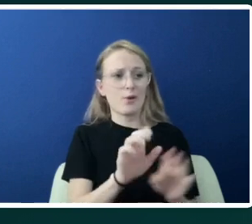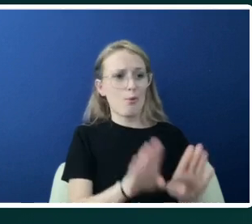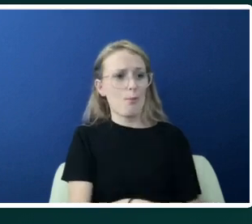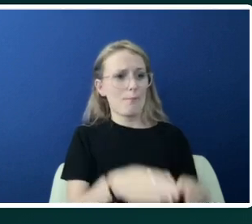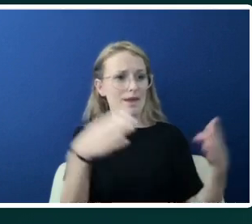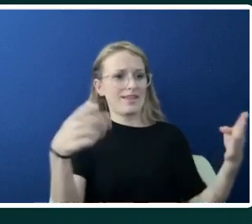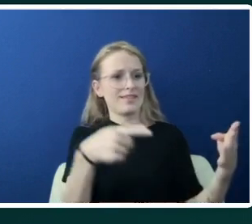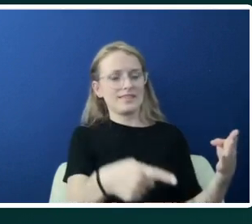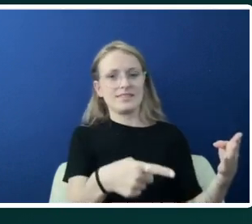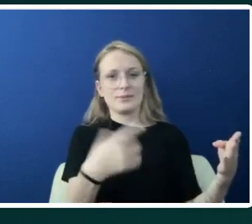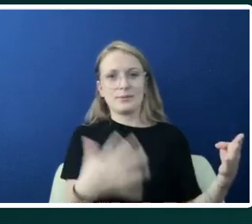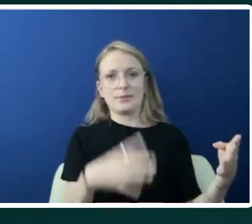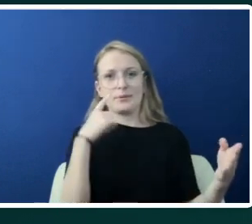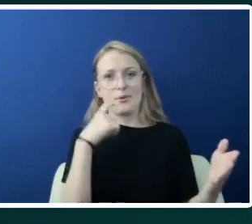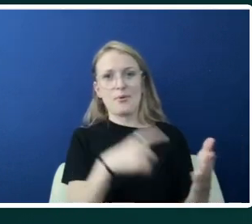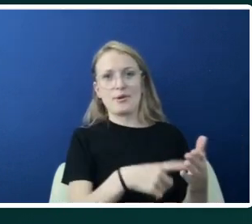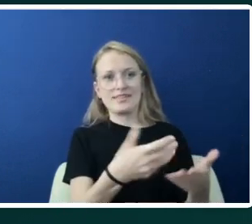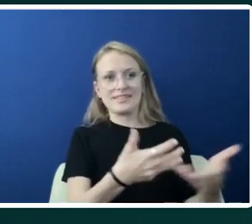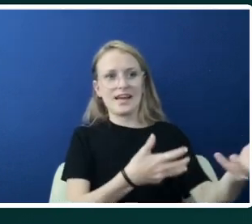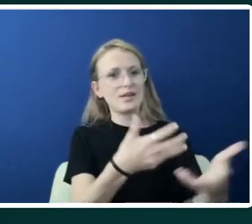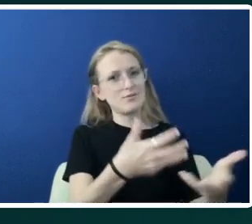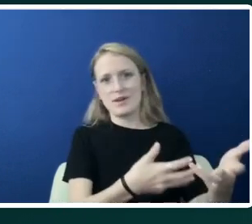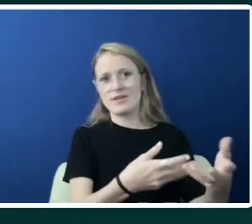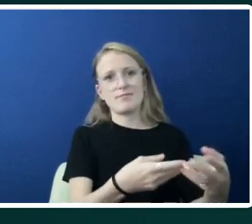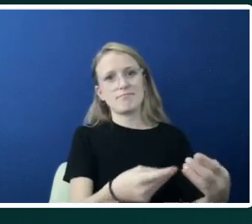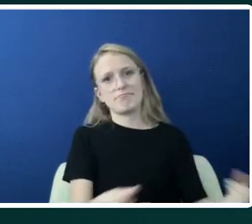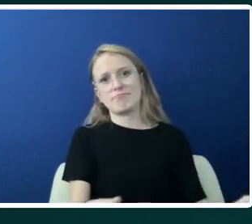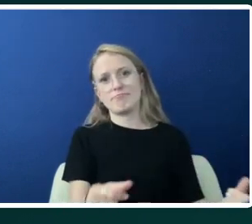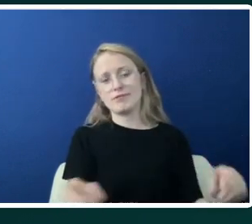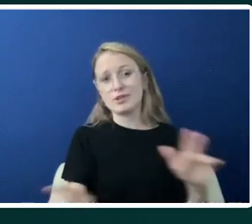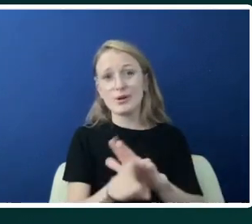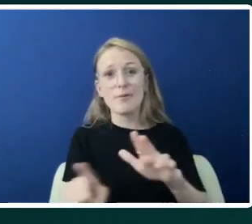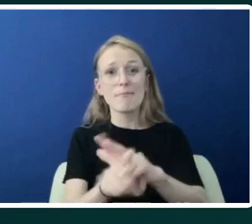in terms of attendance in terms of young people's mental health and mental wellness.